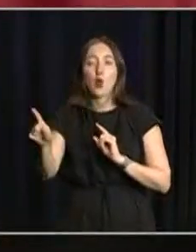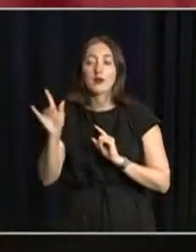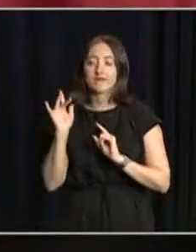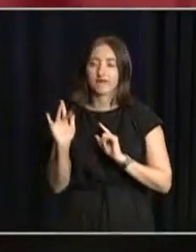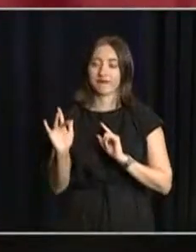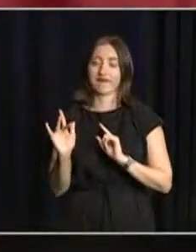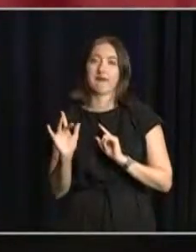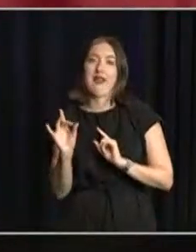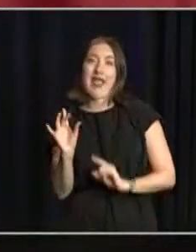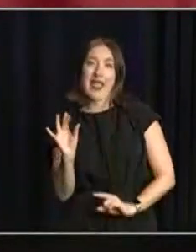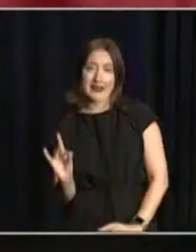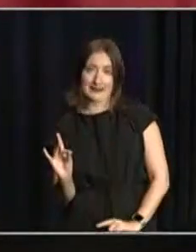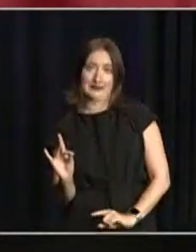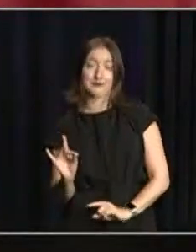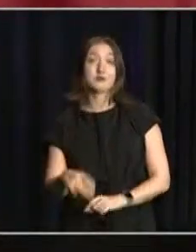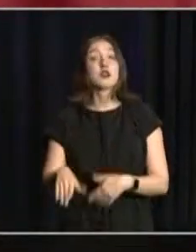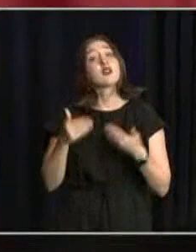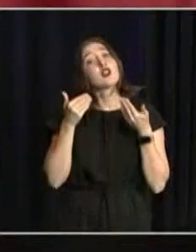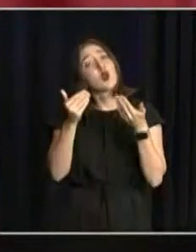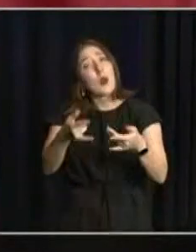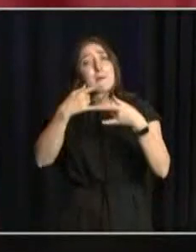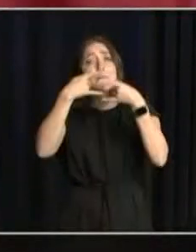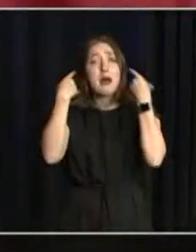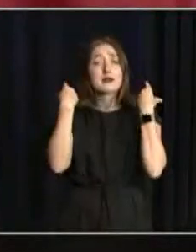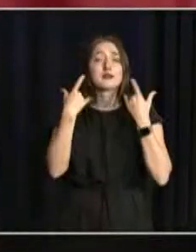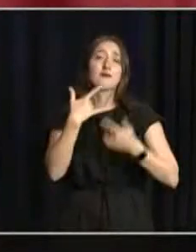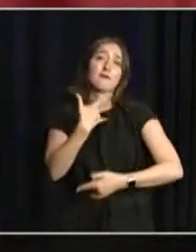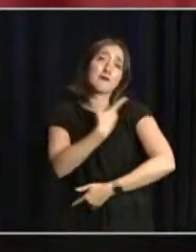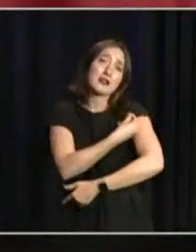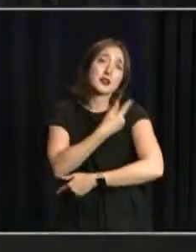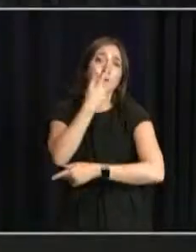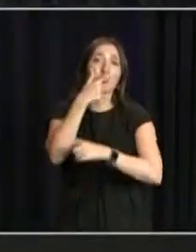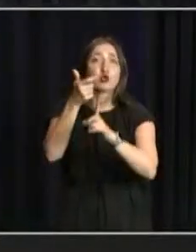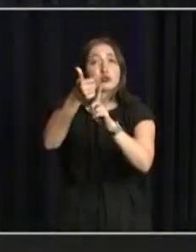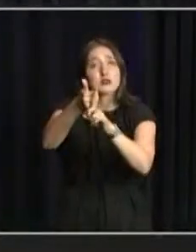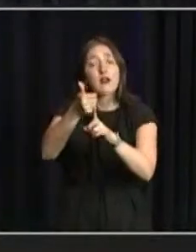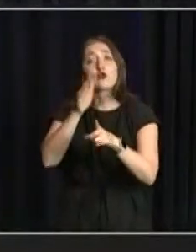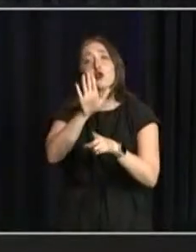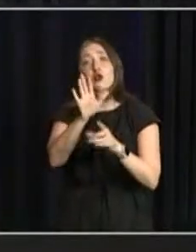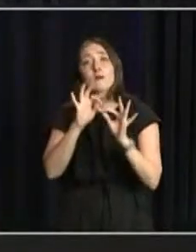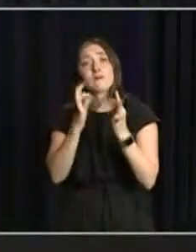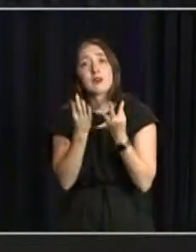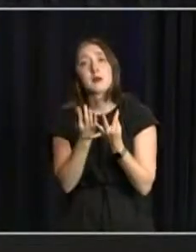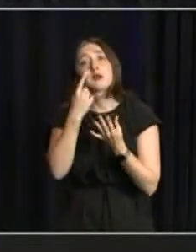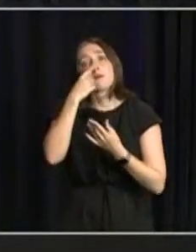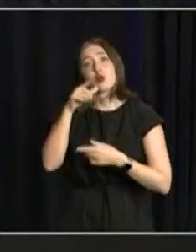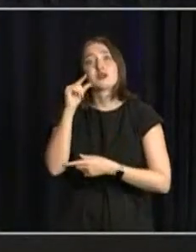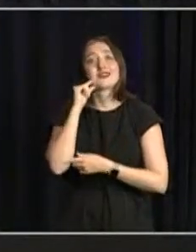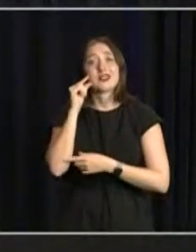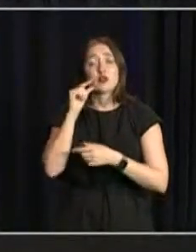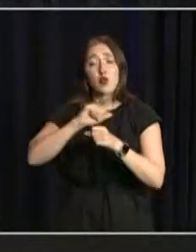Do it for yourself. Do it for your family. And do it for San Antonio. Let's get rid of COVID-19 once and for all,